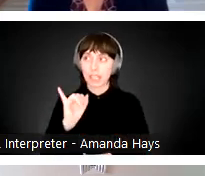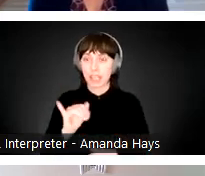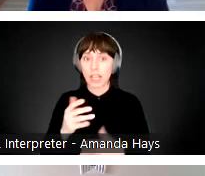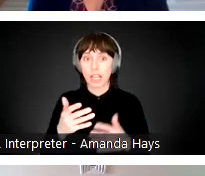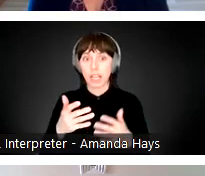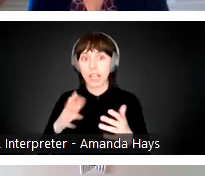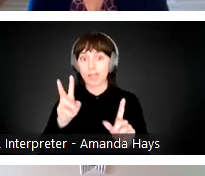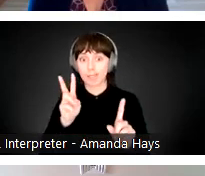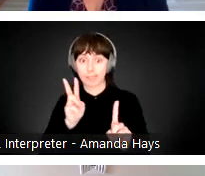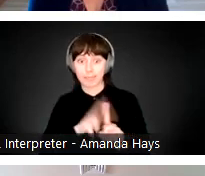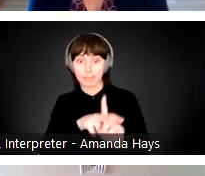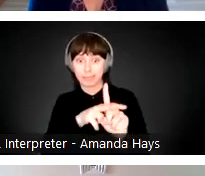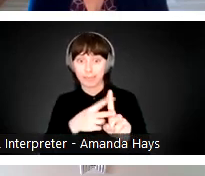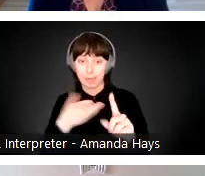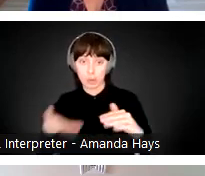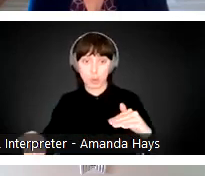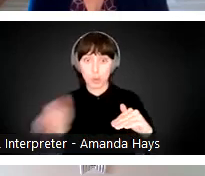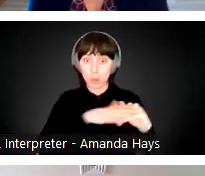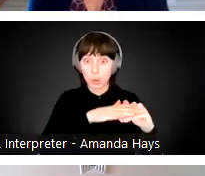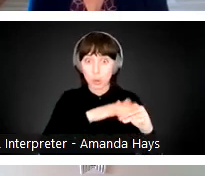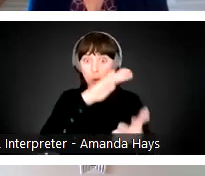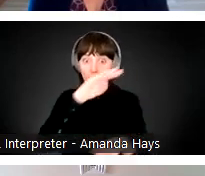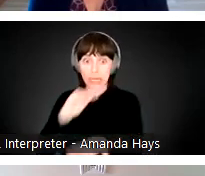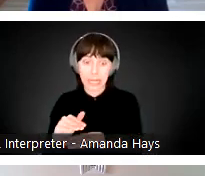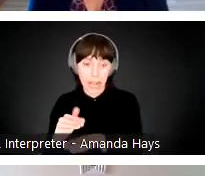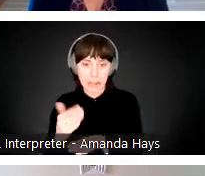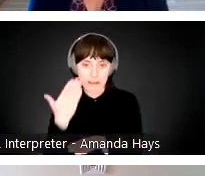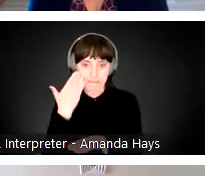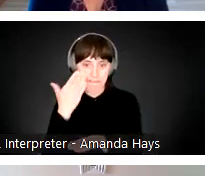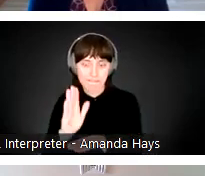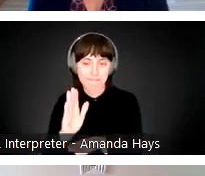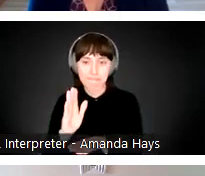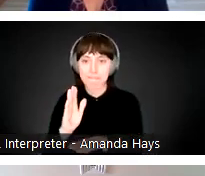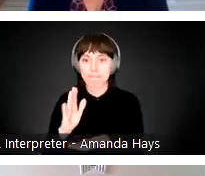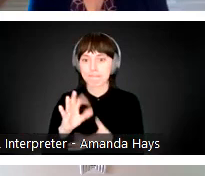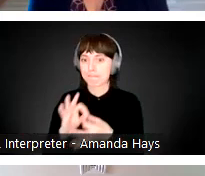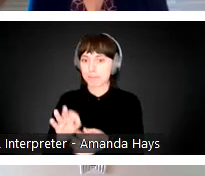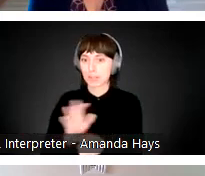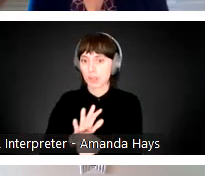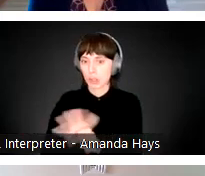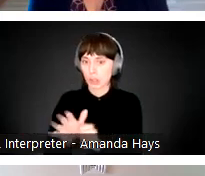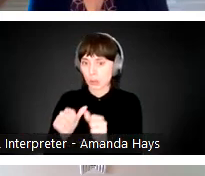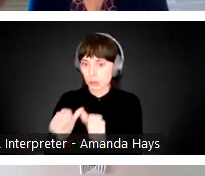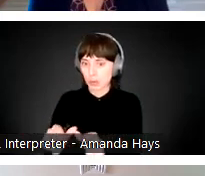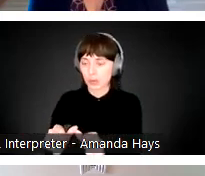disability claims, you know, there in connection with Long COVID. So, I